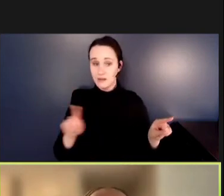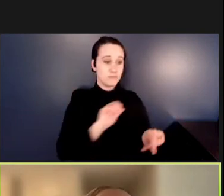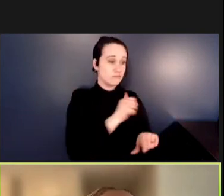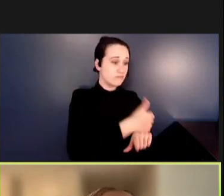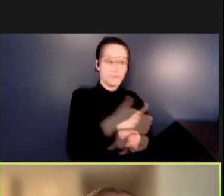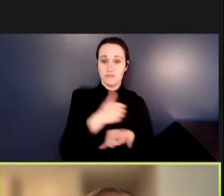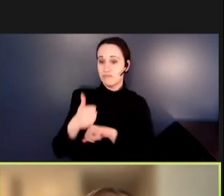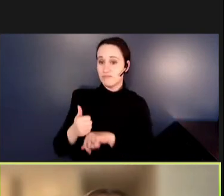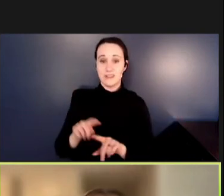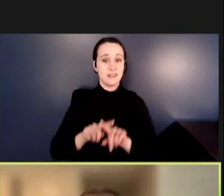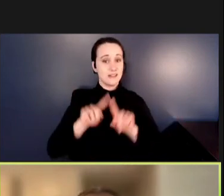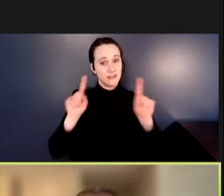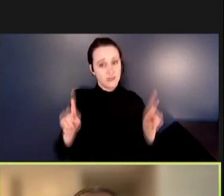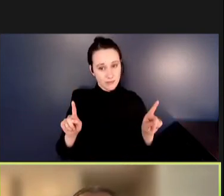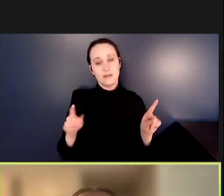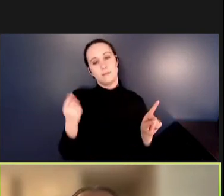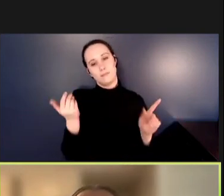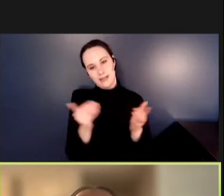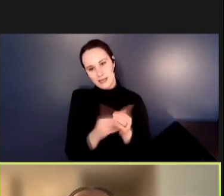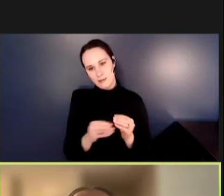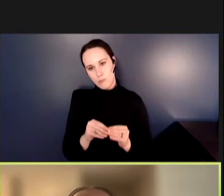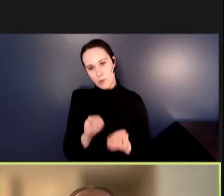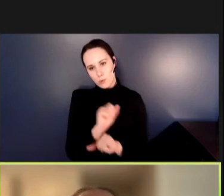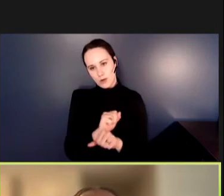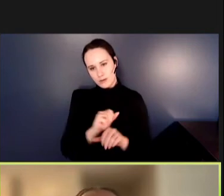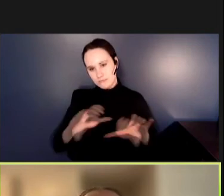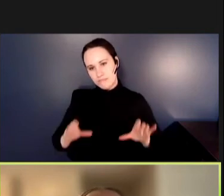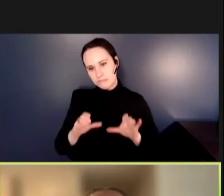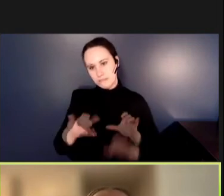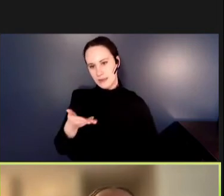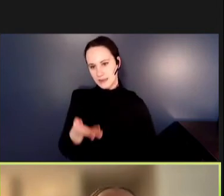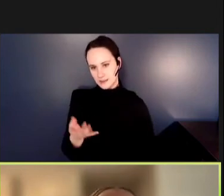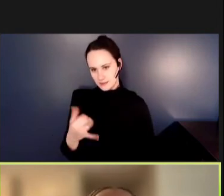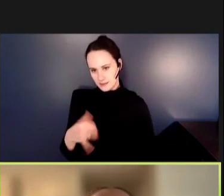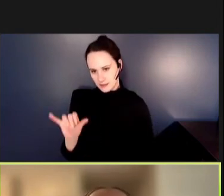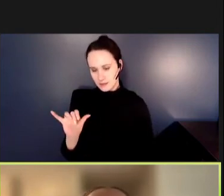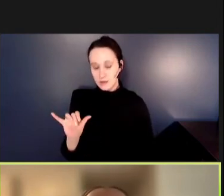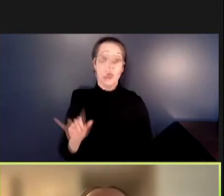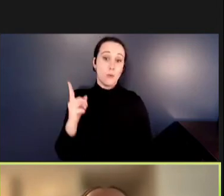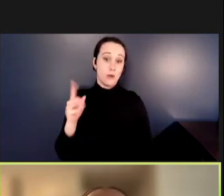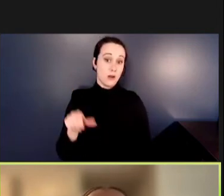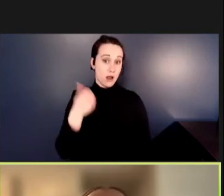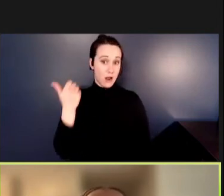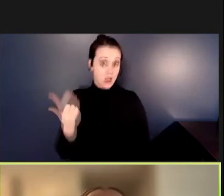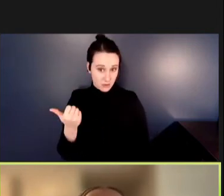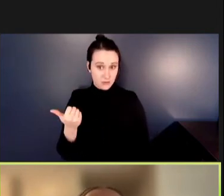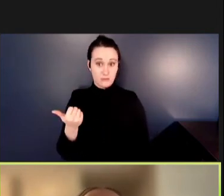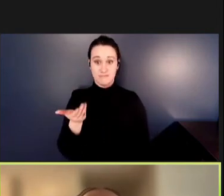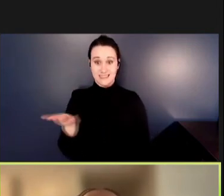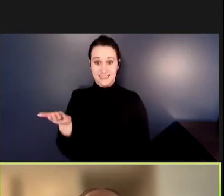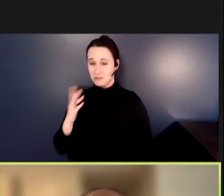more work is needed there. One of the other things that is really holding up progress on this is just